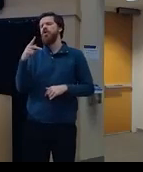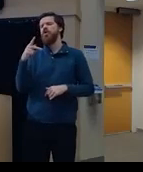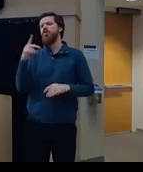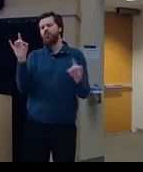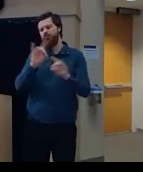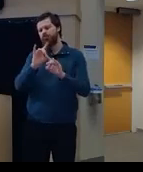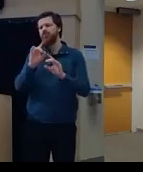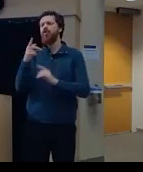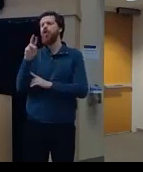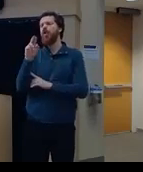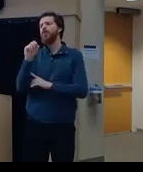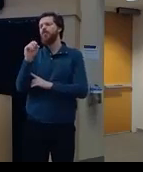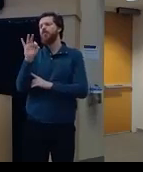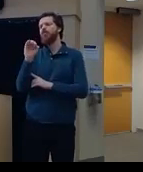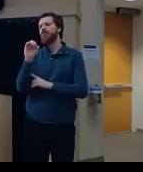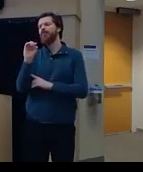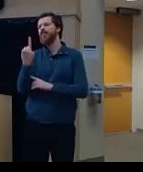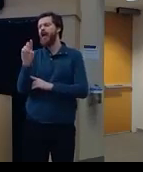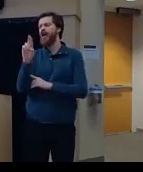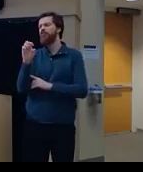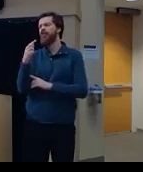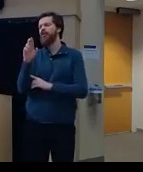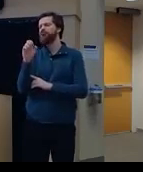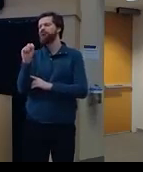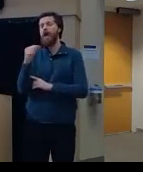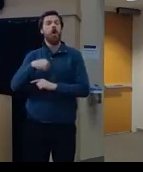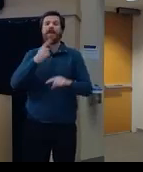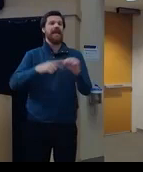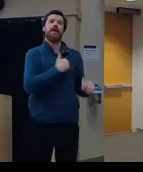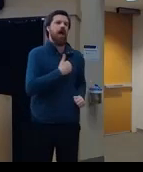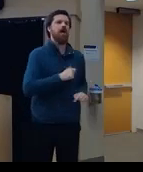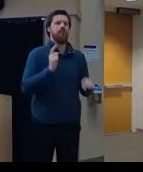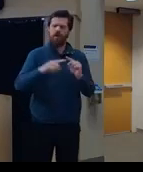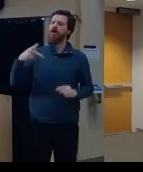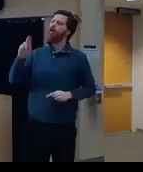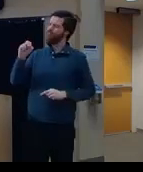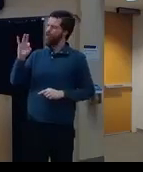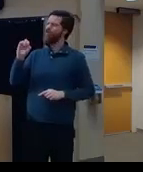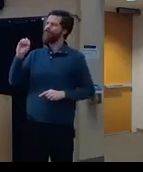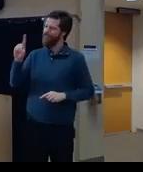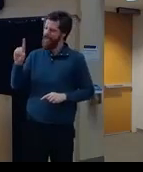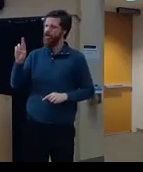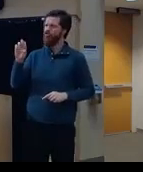they said we will not apologize but the best we can do is profound regret right so you can't